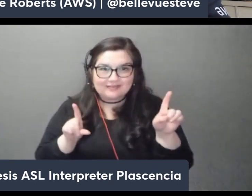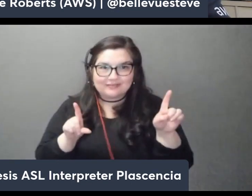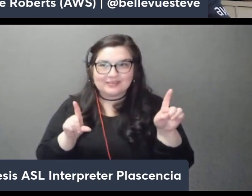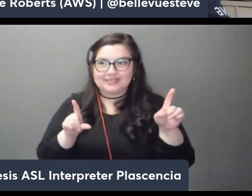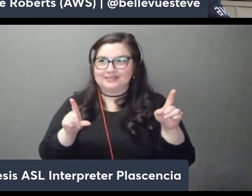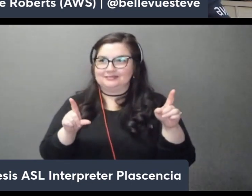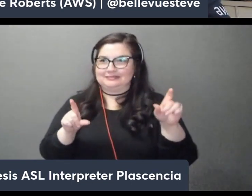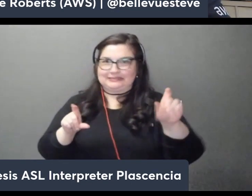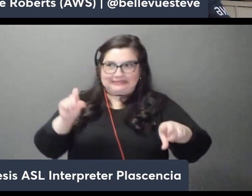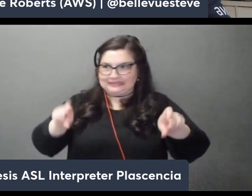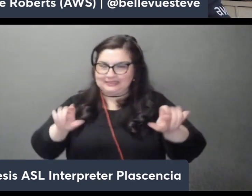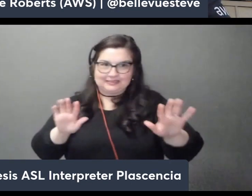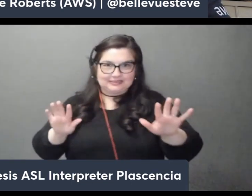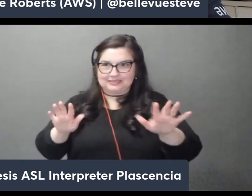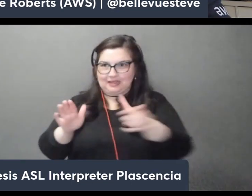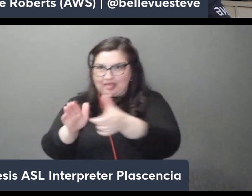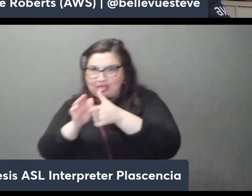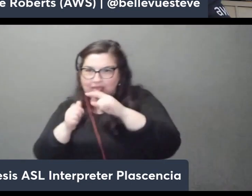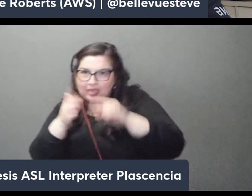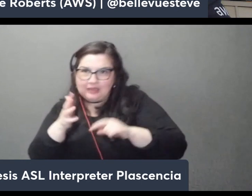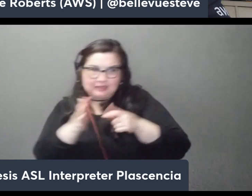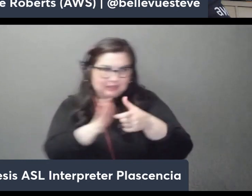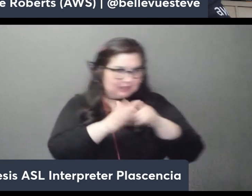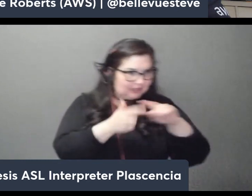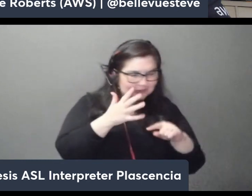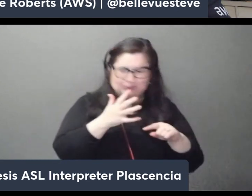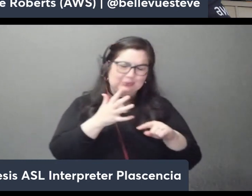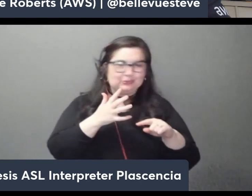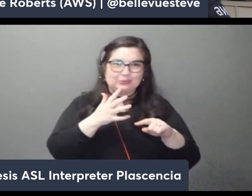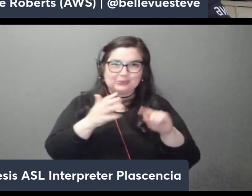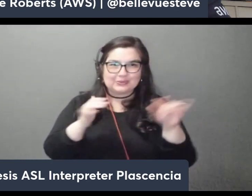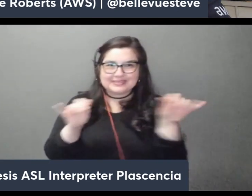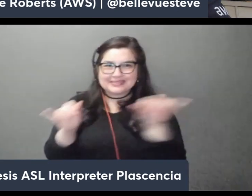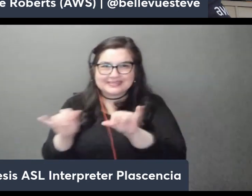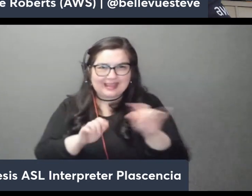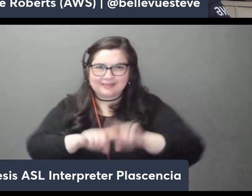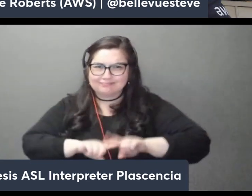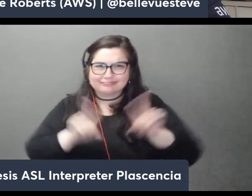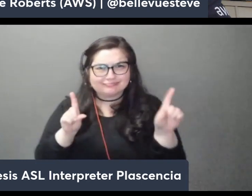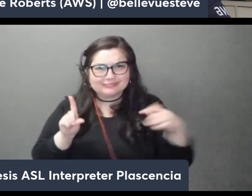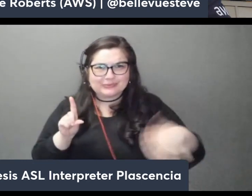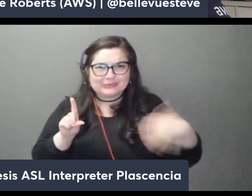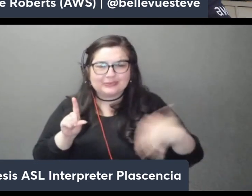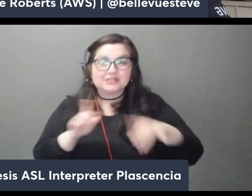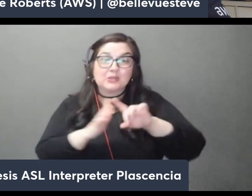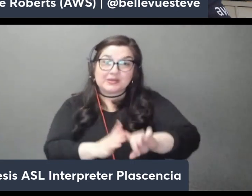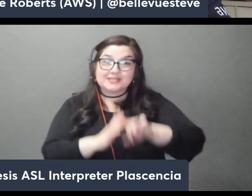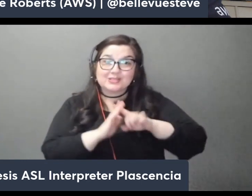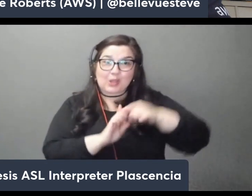So what we found is that their starting point is that you're looking at what are the things